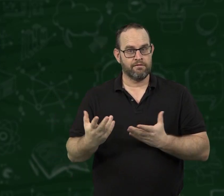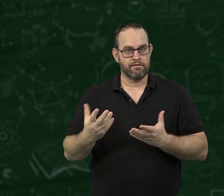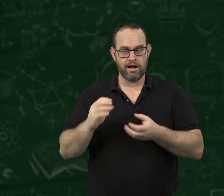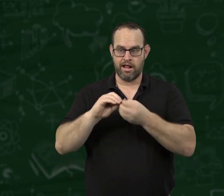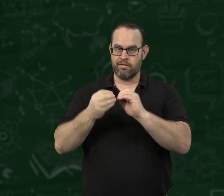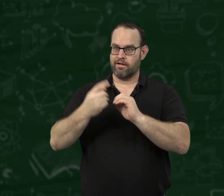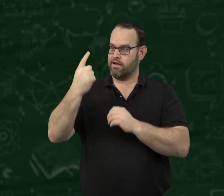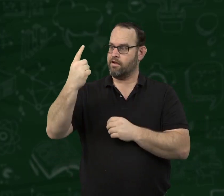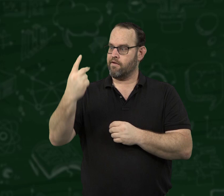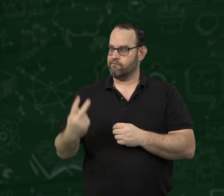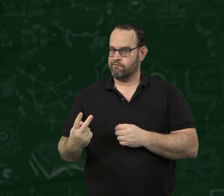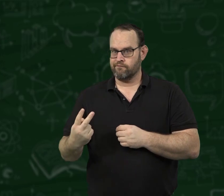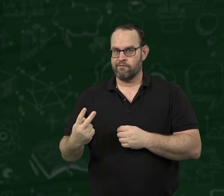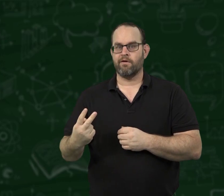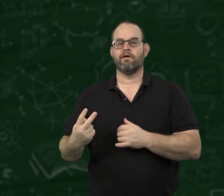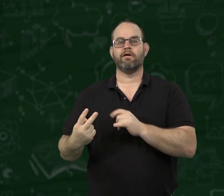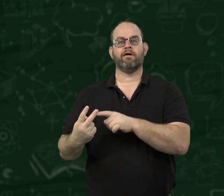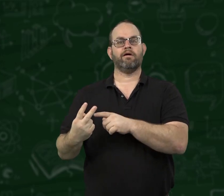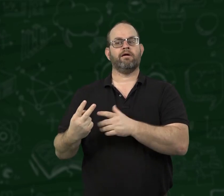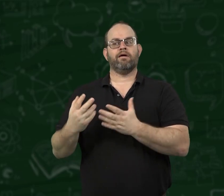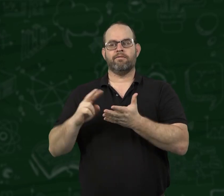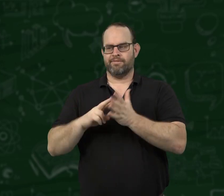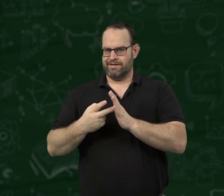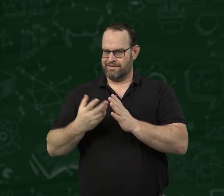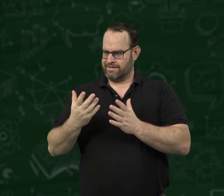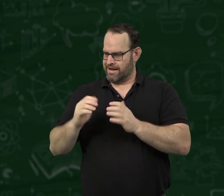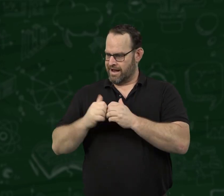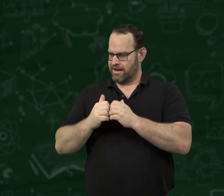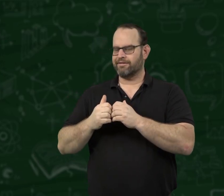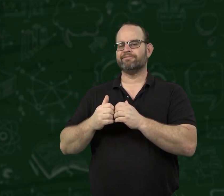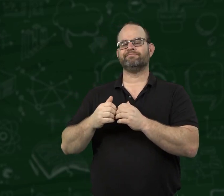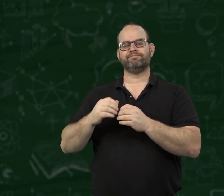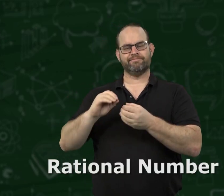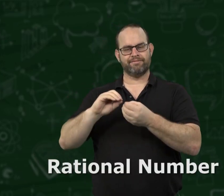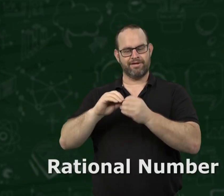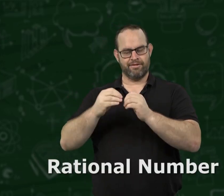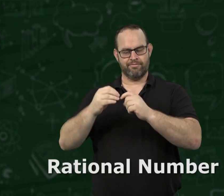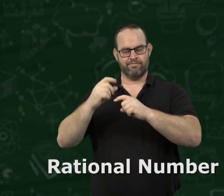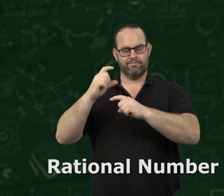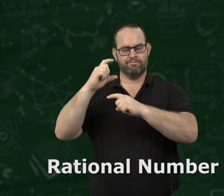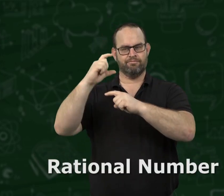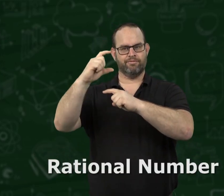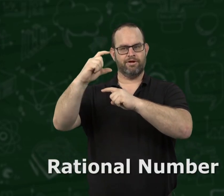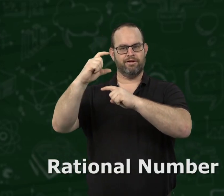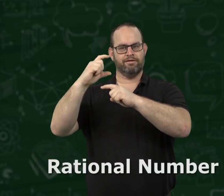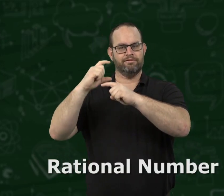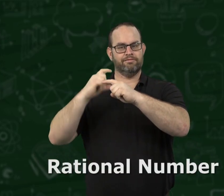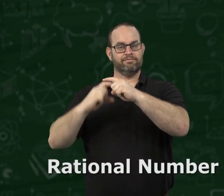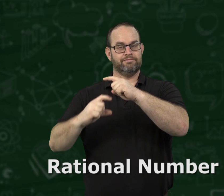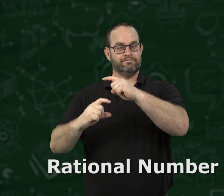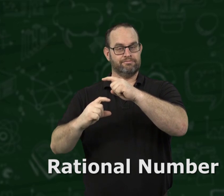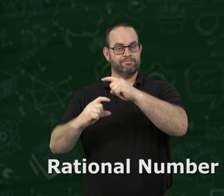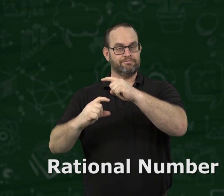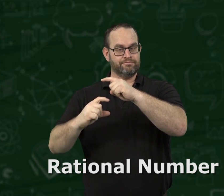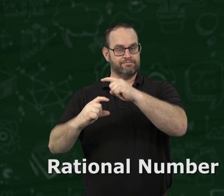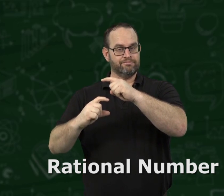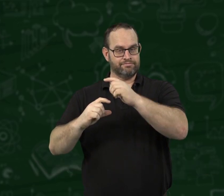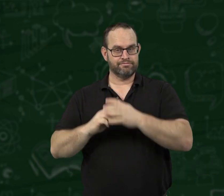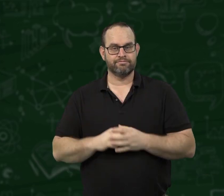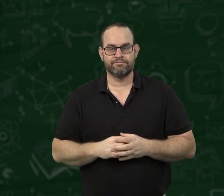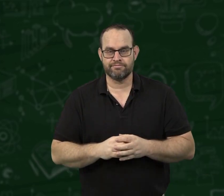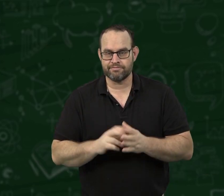Fractions are called rational numbers.